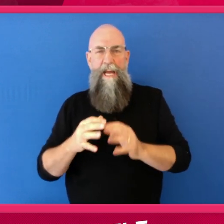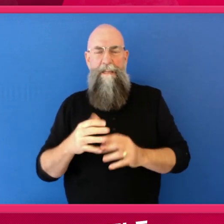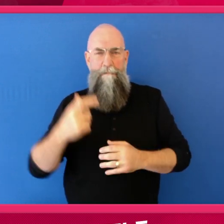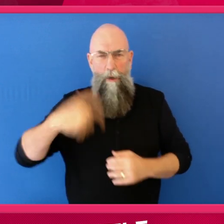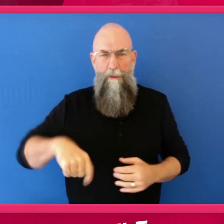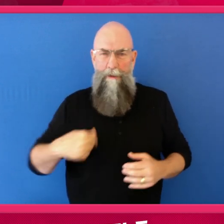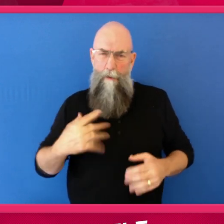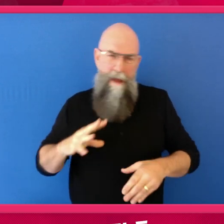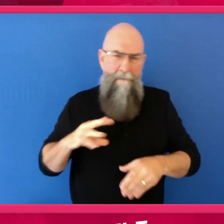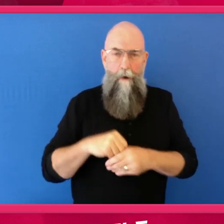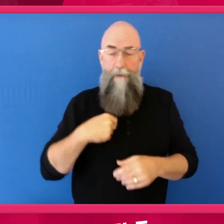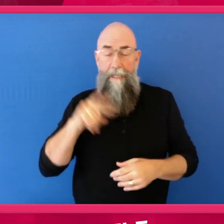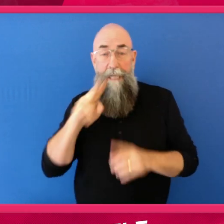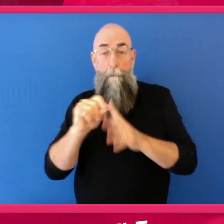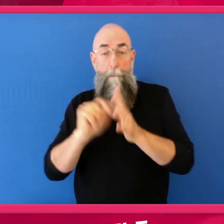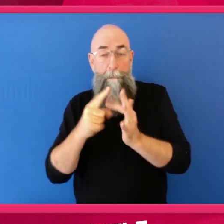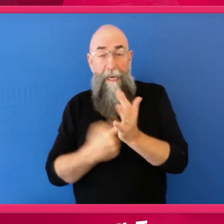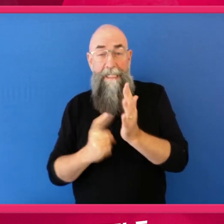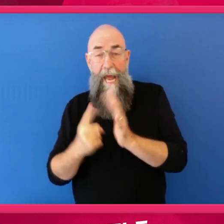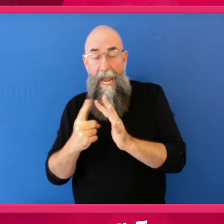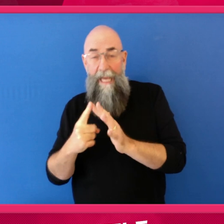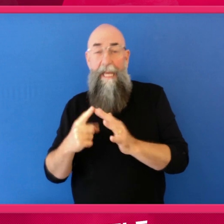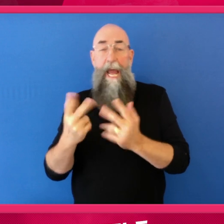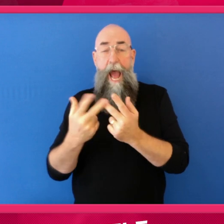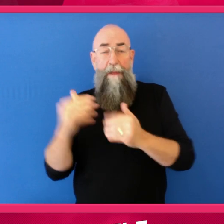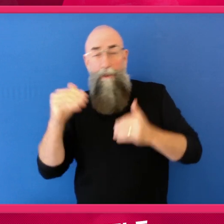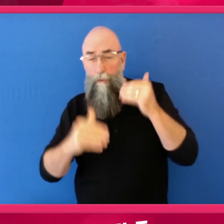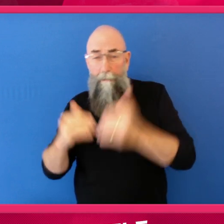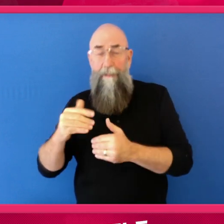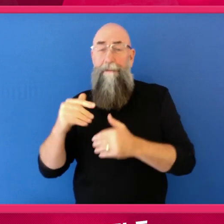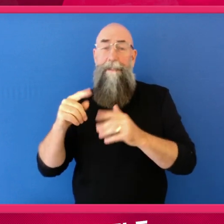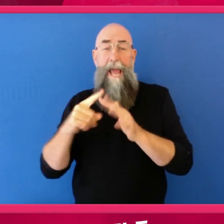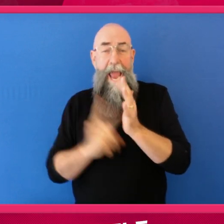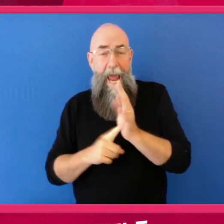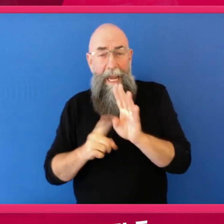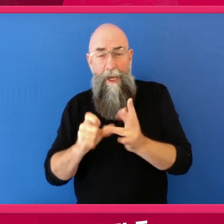you know Peter Leek, Matt Cowdrey, Ellie Cole and so on, seeing them achieve their amazing